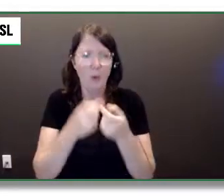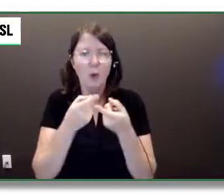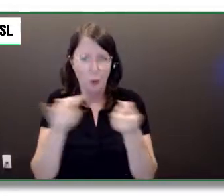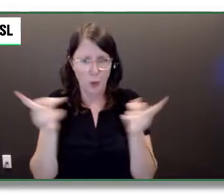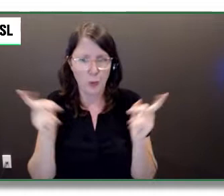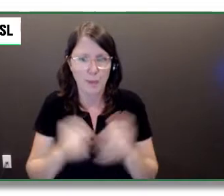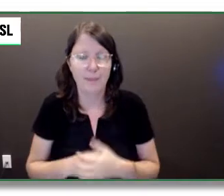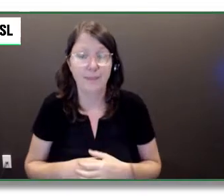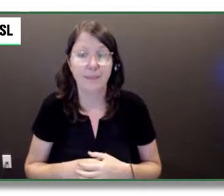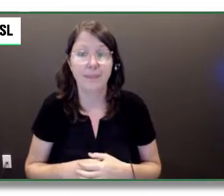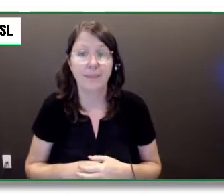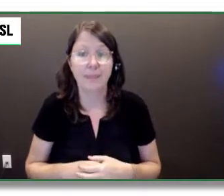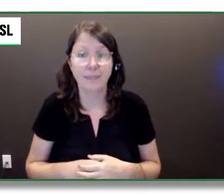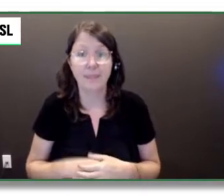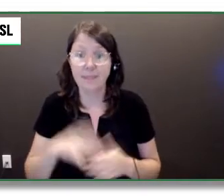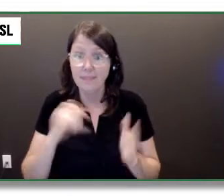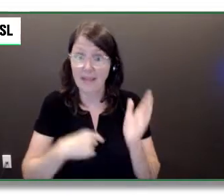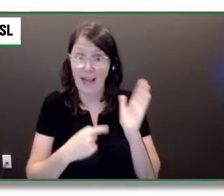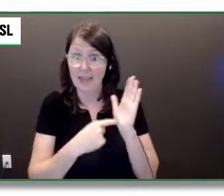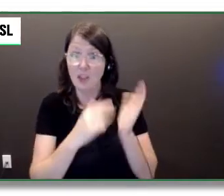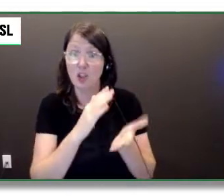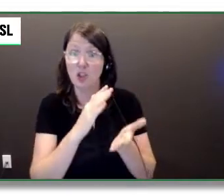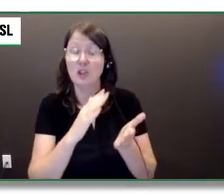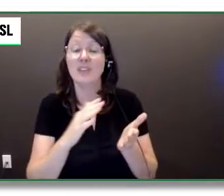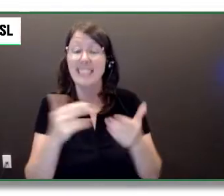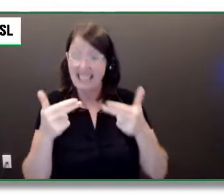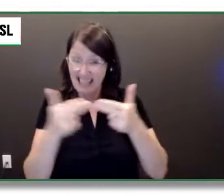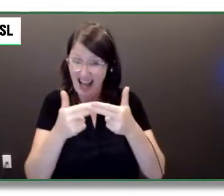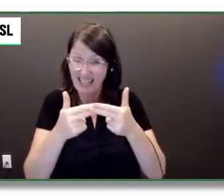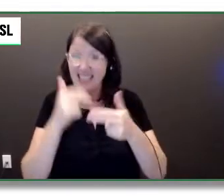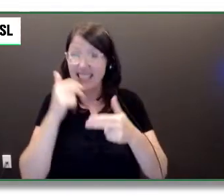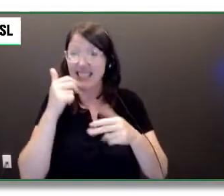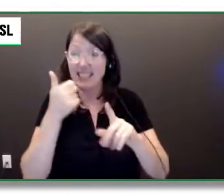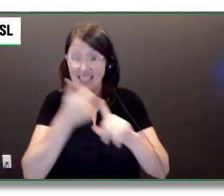there are some hyperlinks within the slides. So anywhere you see an